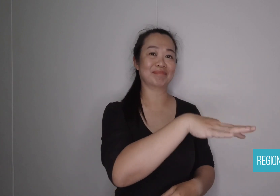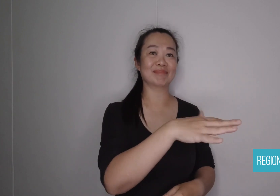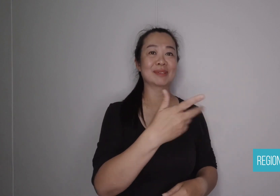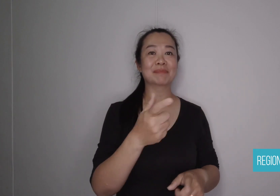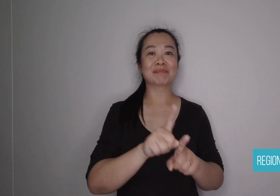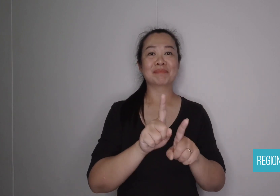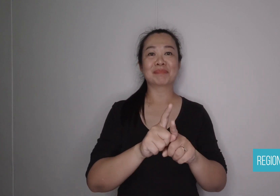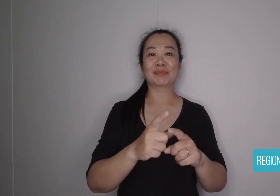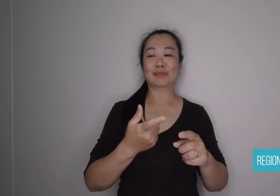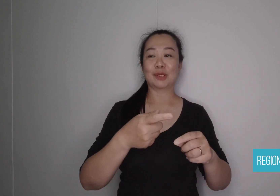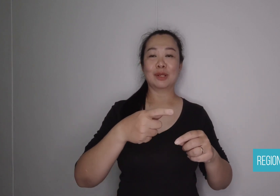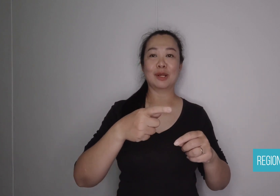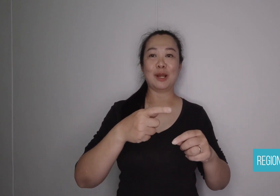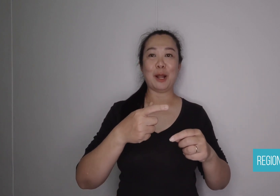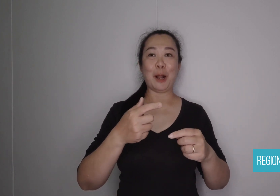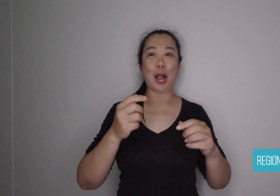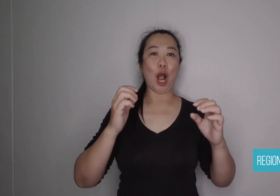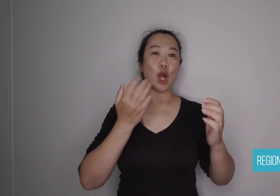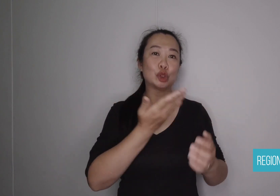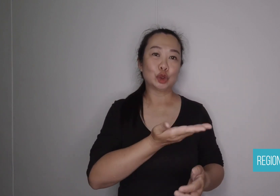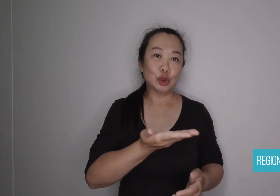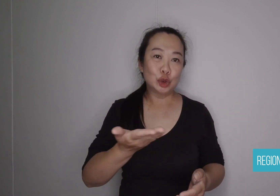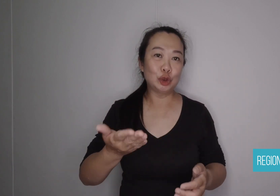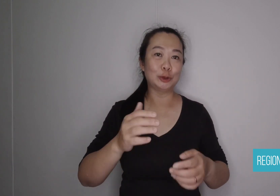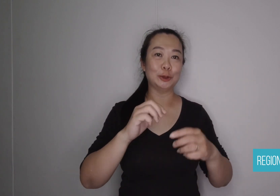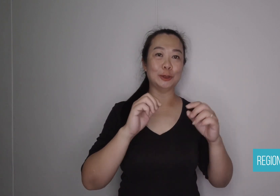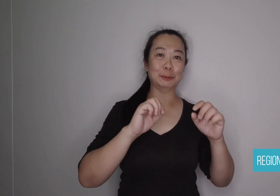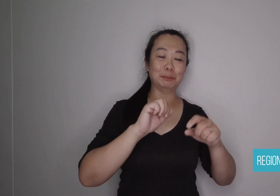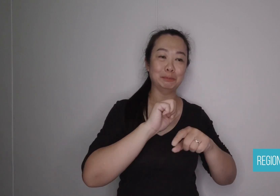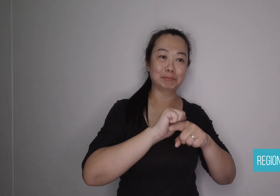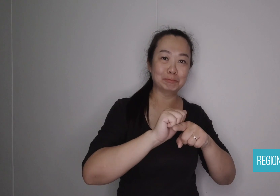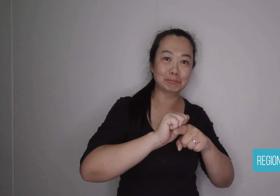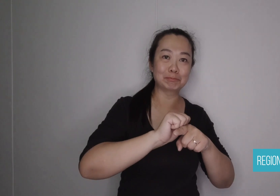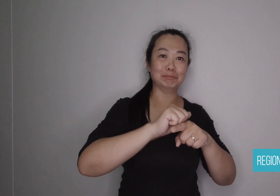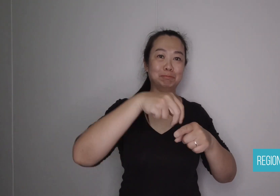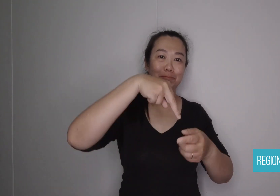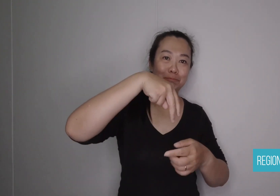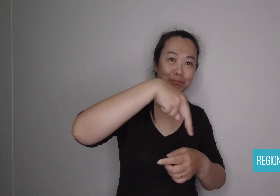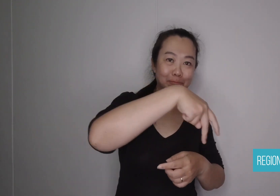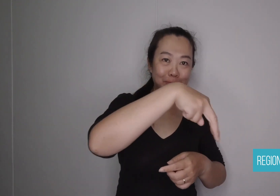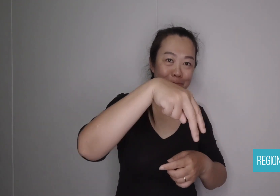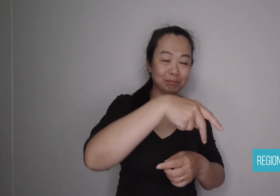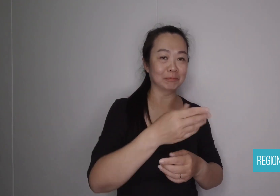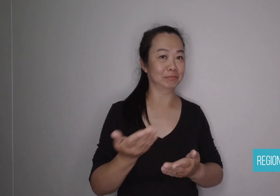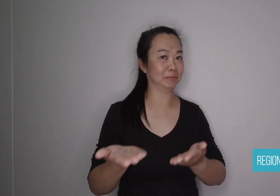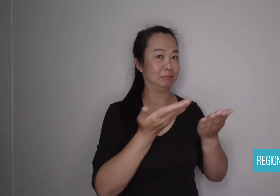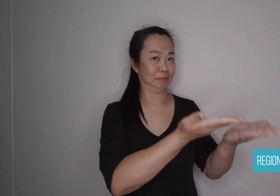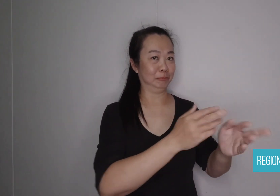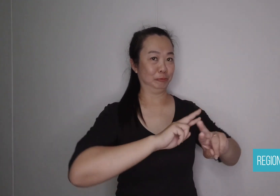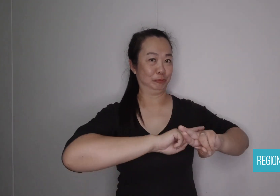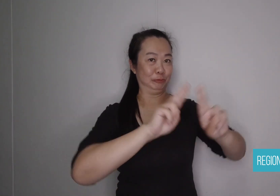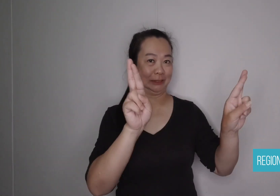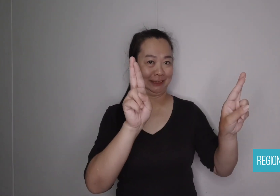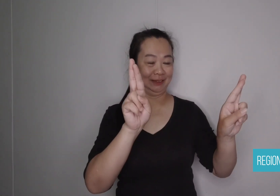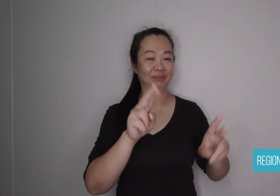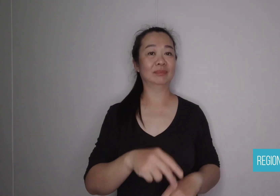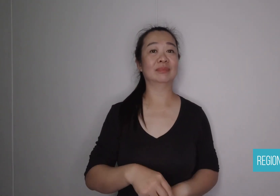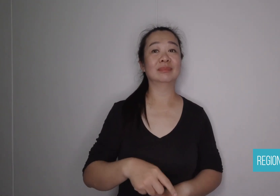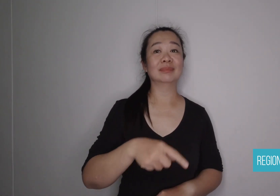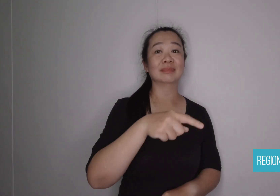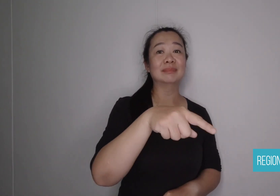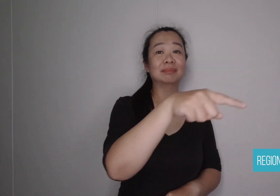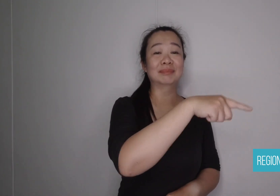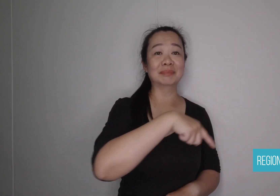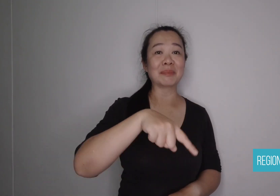They hope that the team will achieve a good result